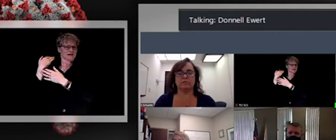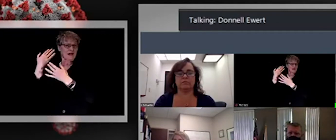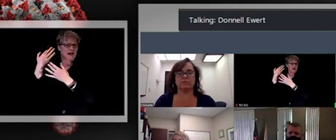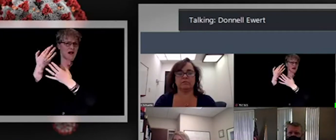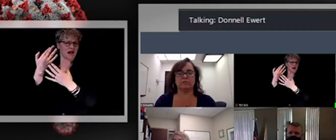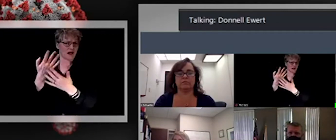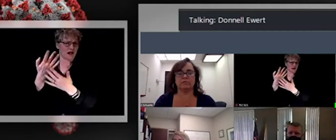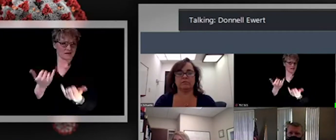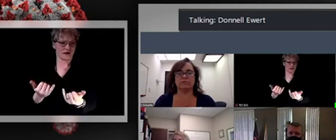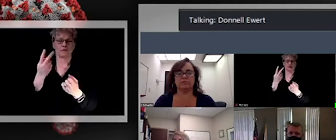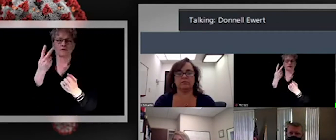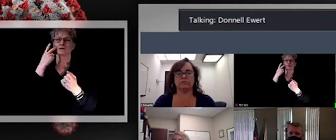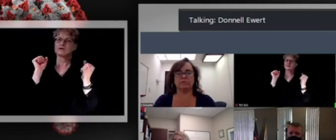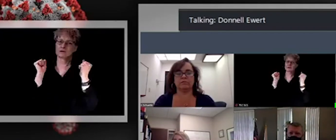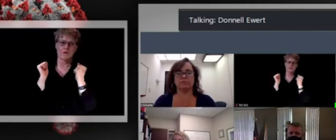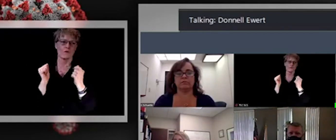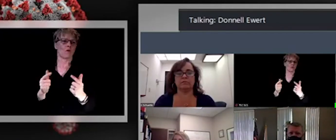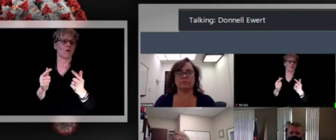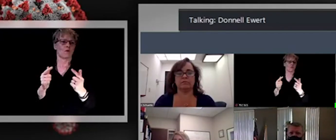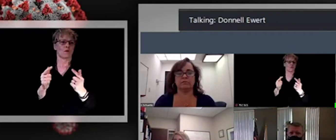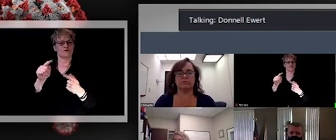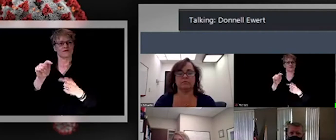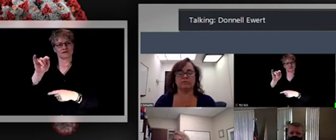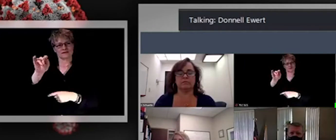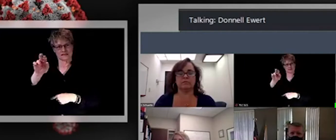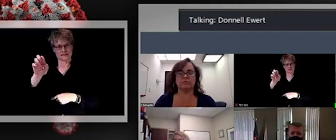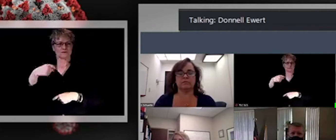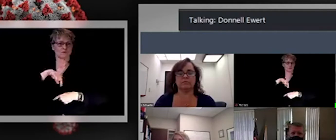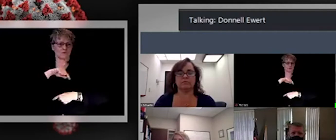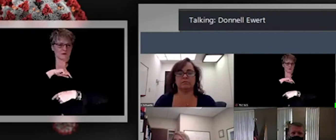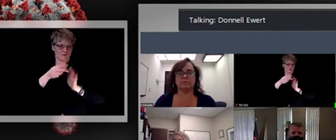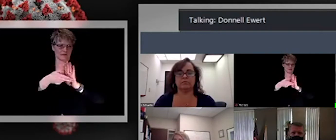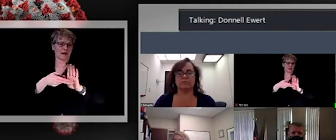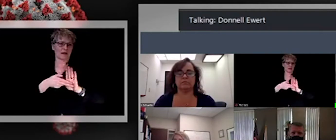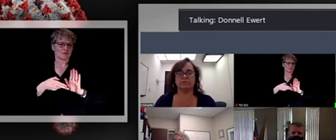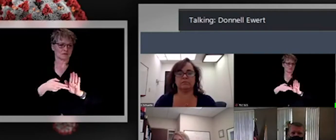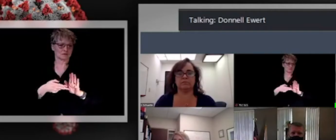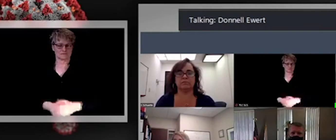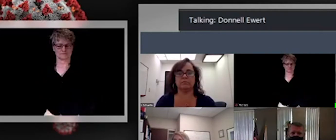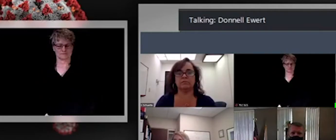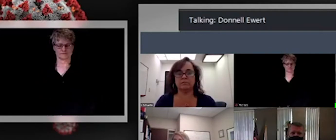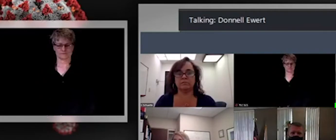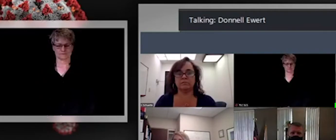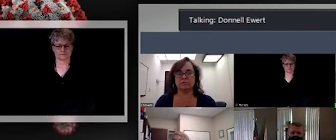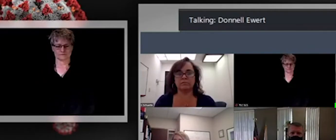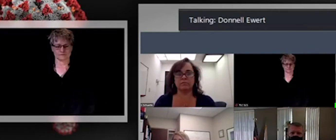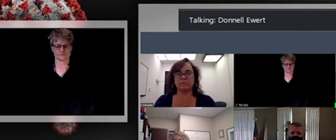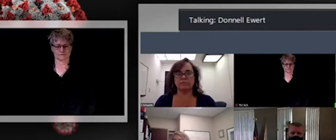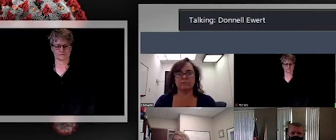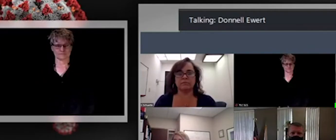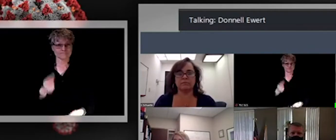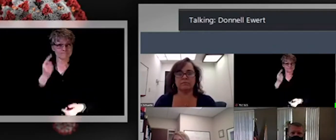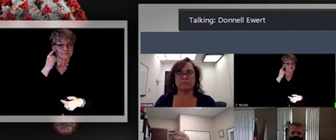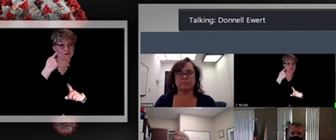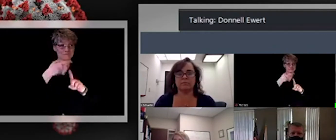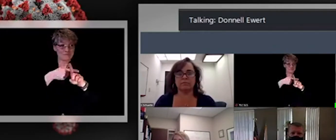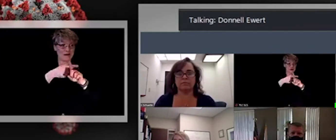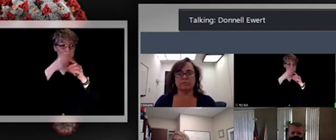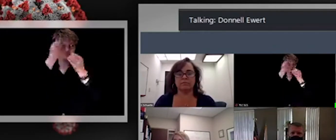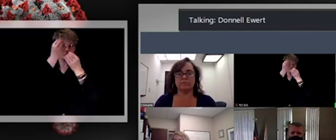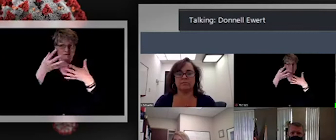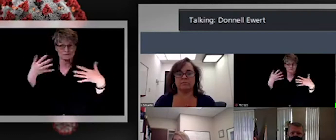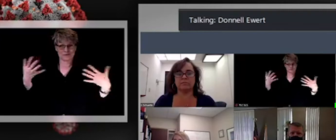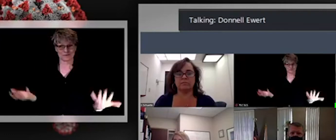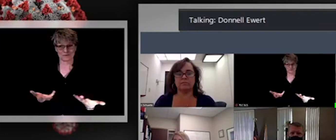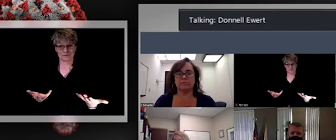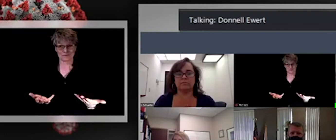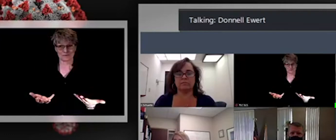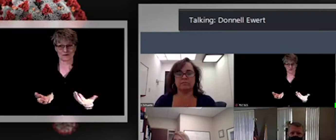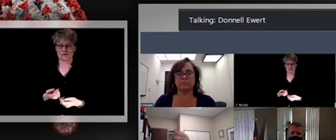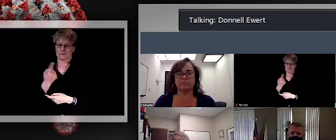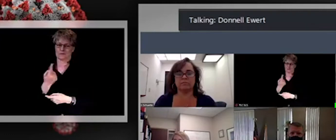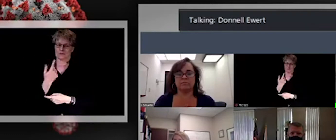until the 31st of August. So, I think the good news is there are only three counties